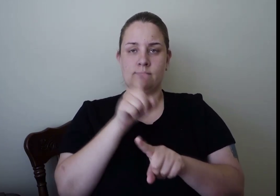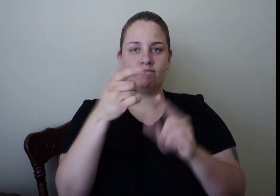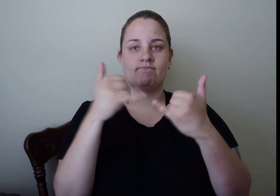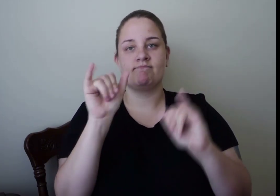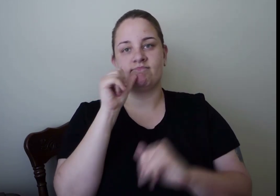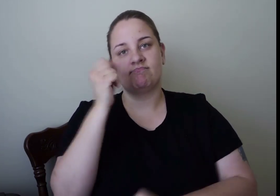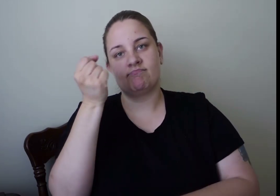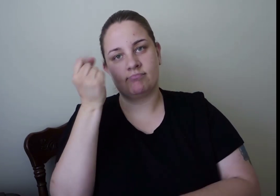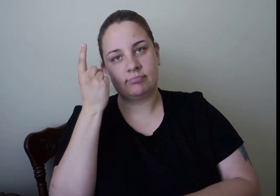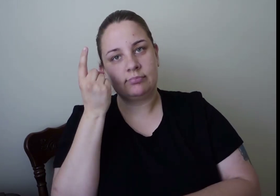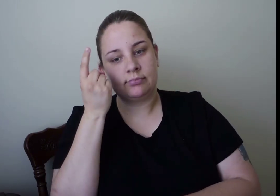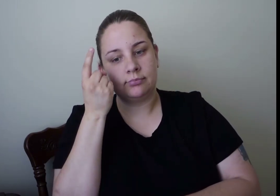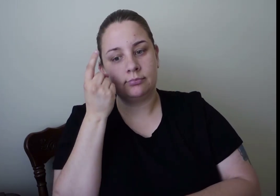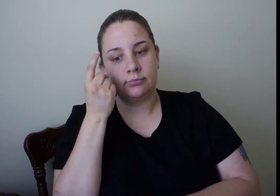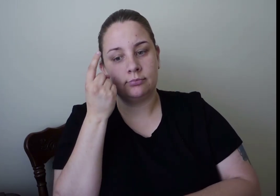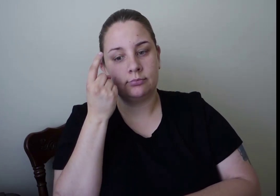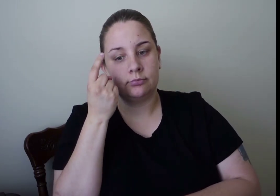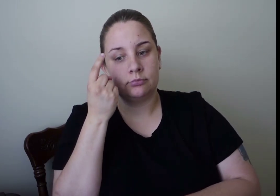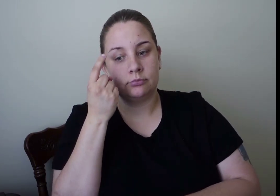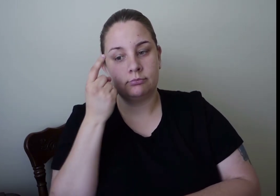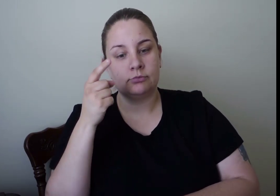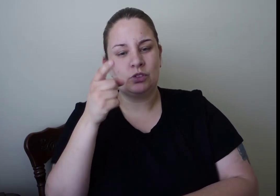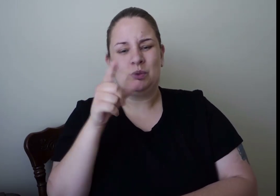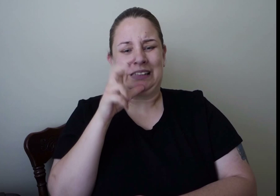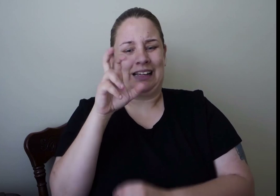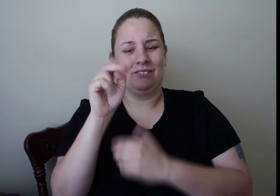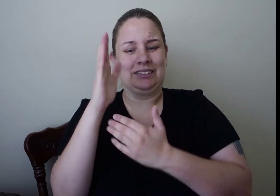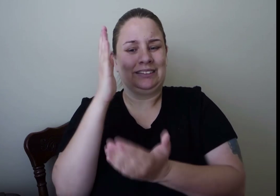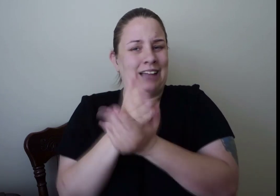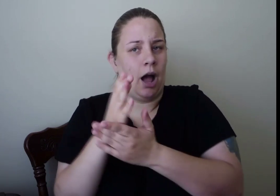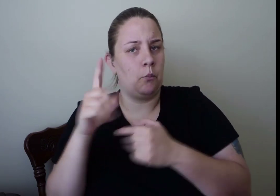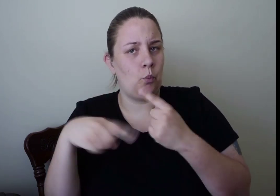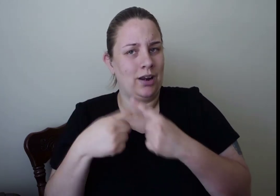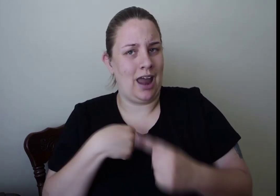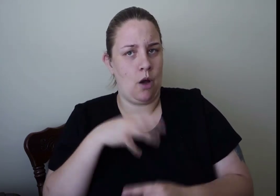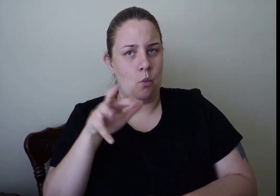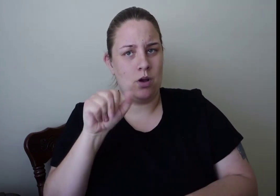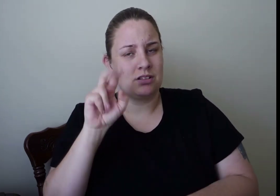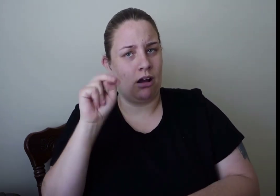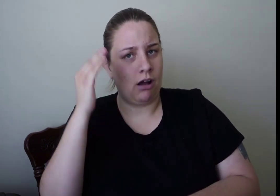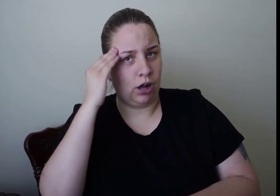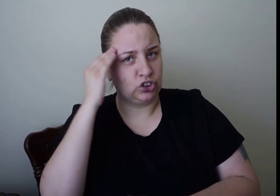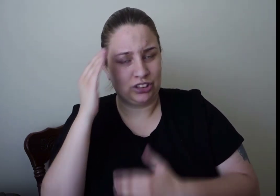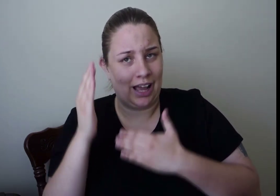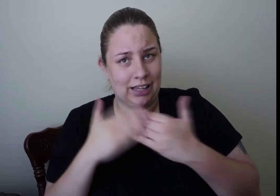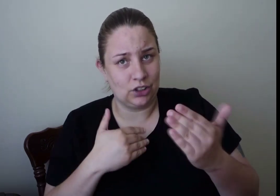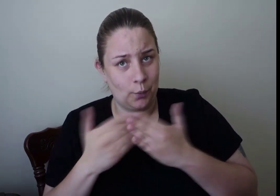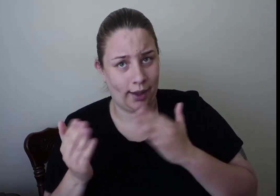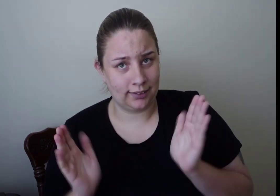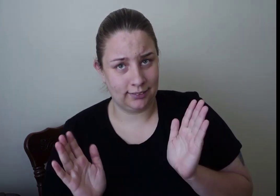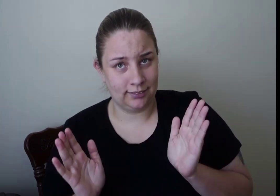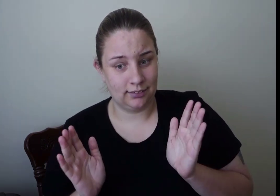then you still do not understand. You didn’t even stop when I was unconscious anyway!